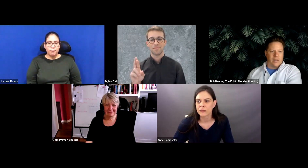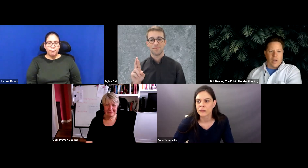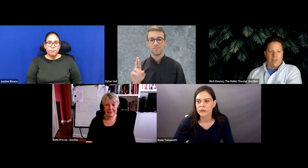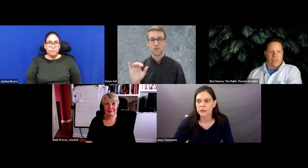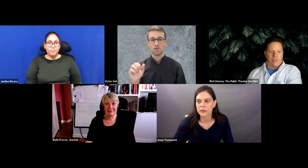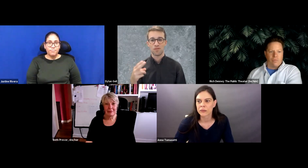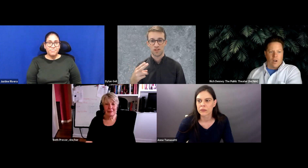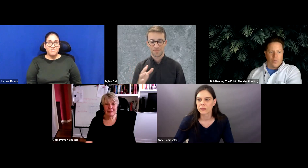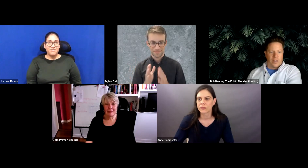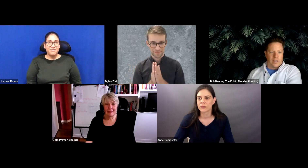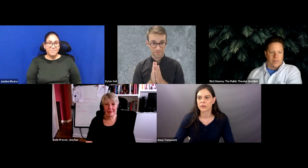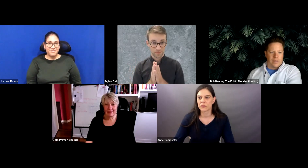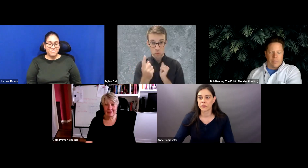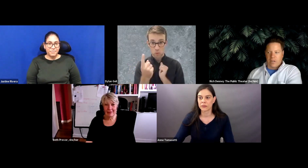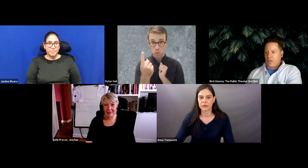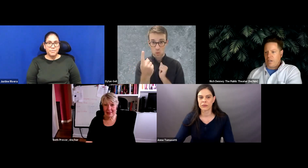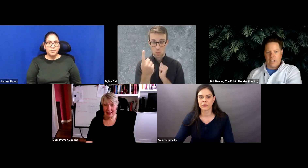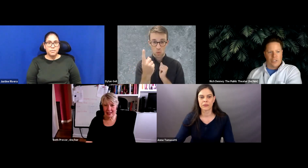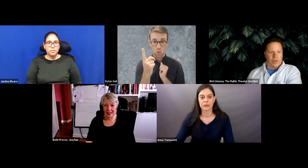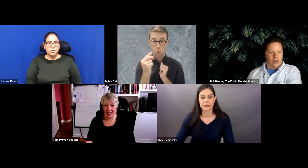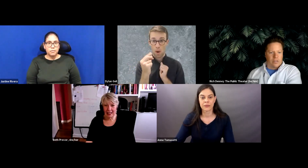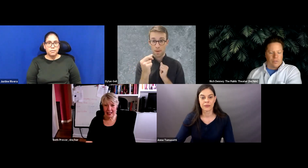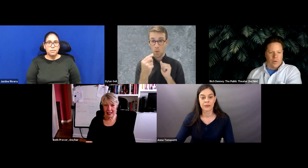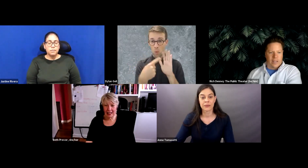So I have one more clip I'm going to show here real quick,